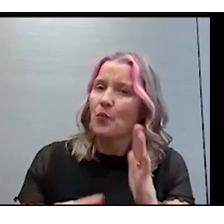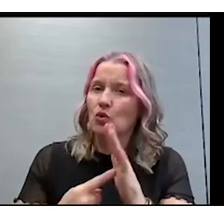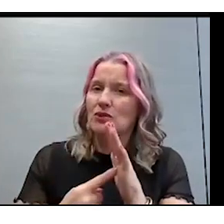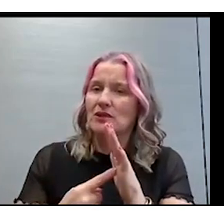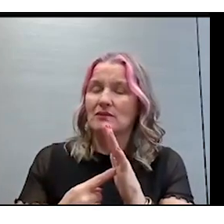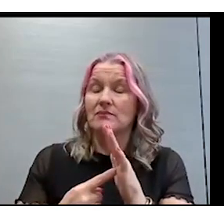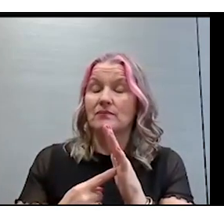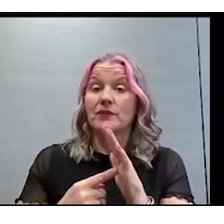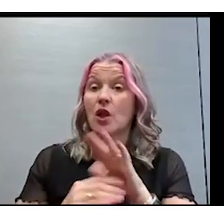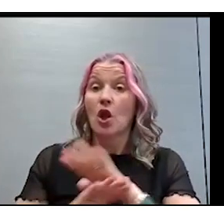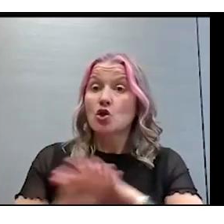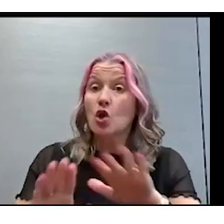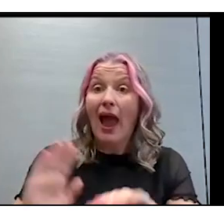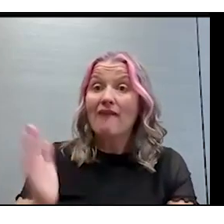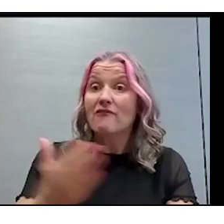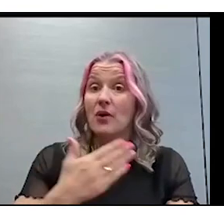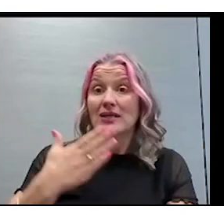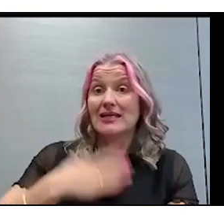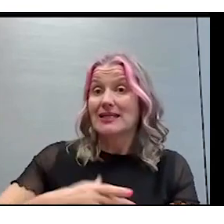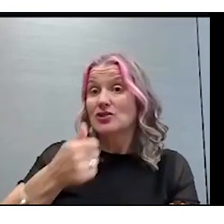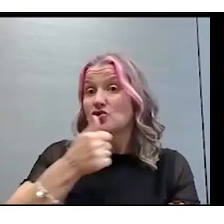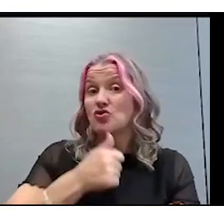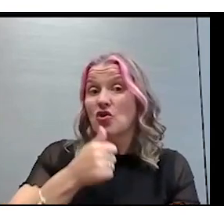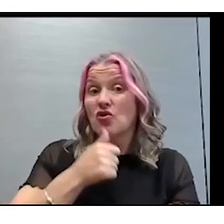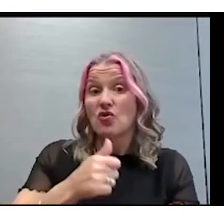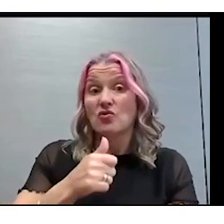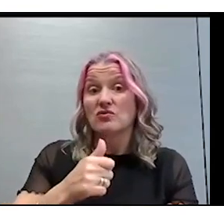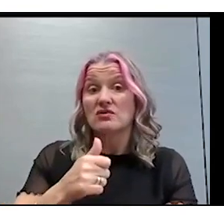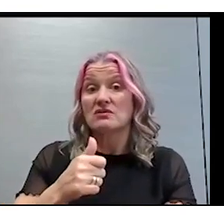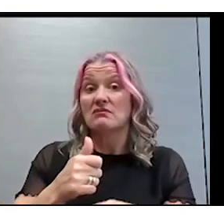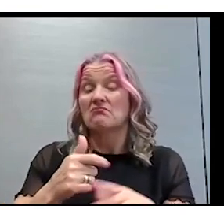Not everybody needs to use a frontier model. You might be using a small language model,